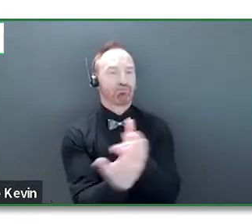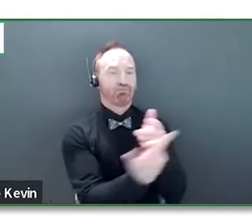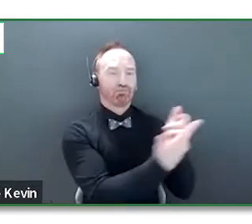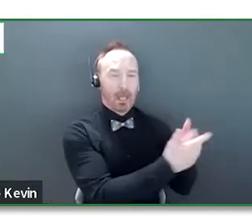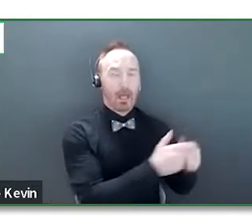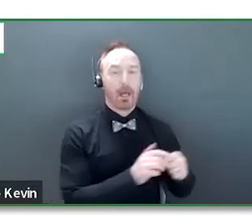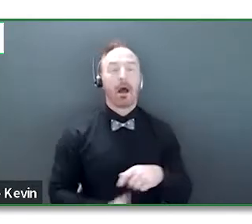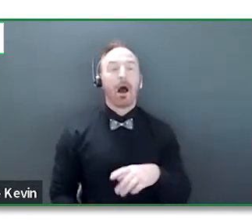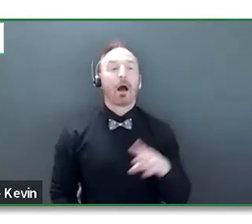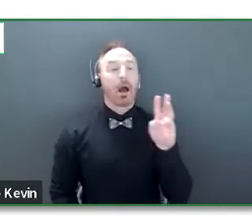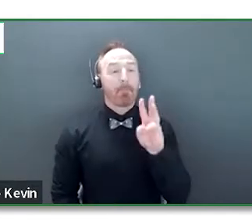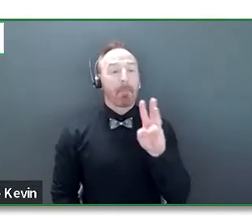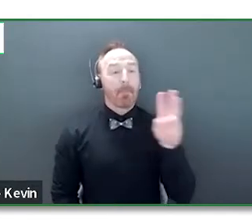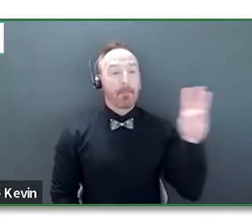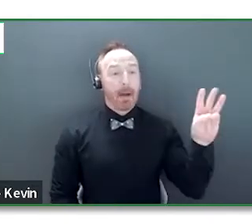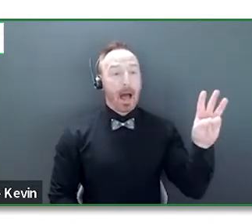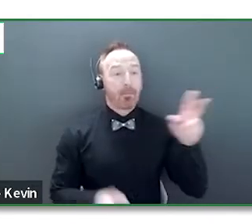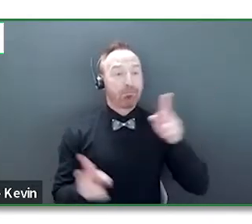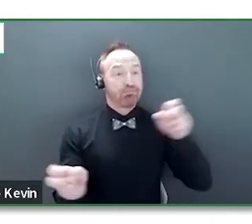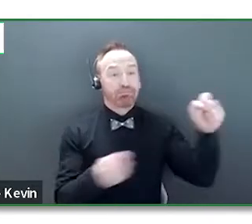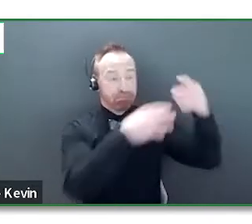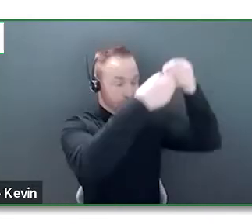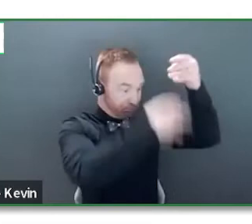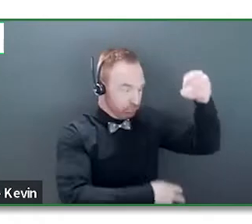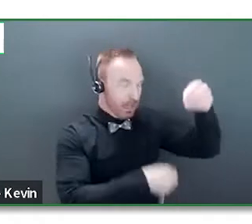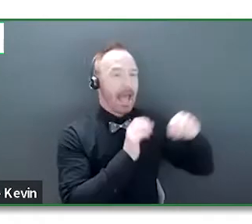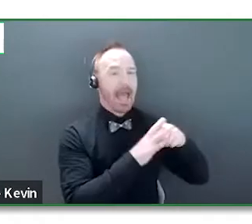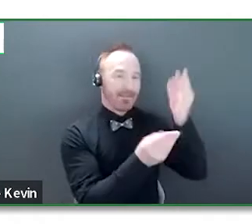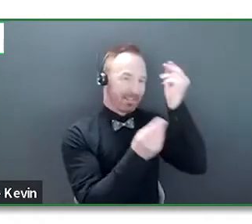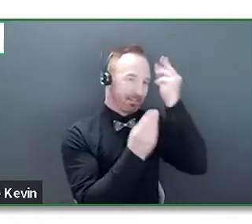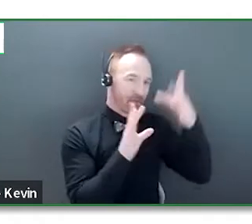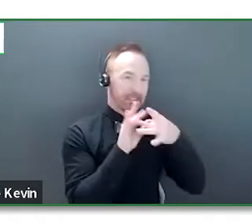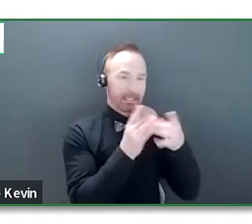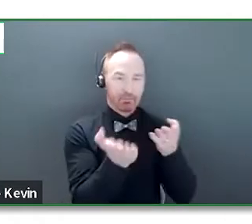as well that's a service transportation and tours is available across the